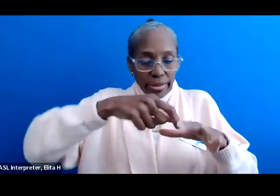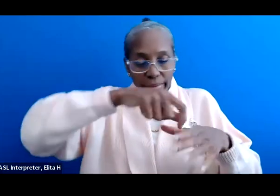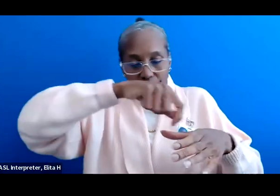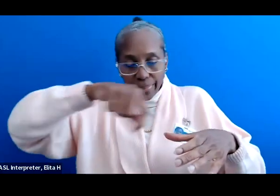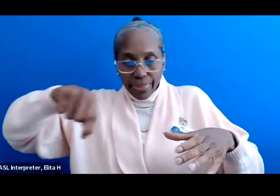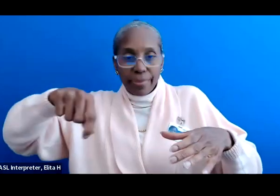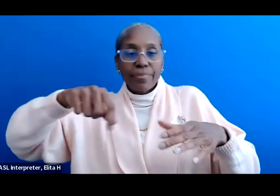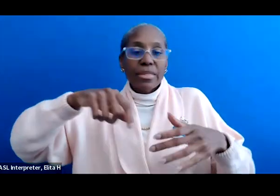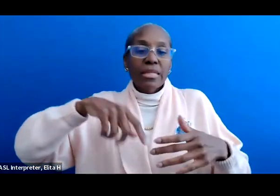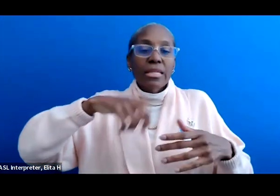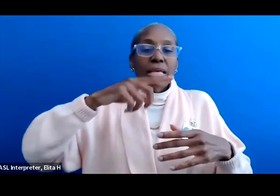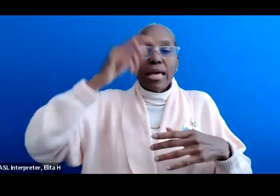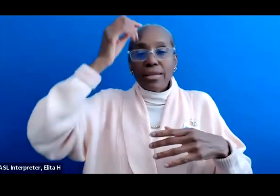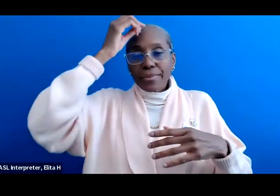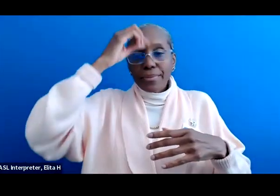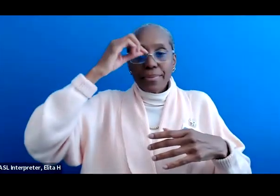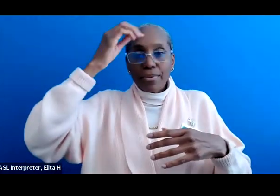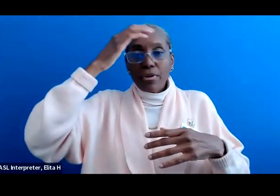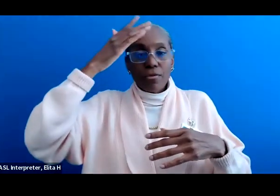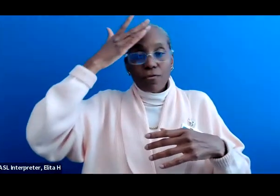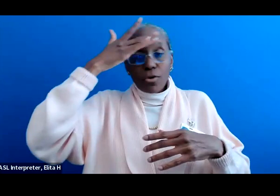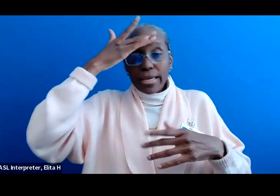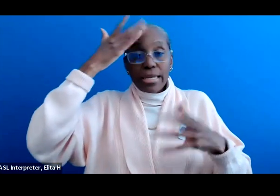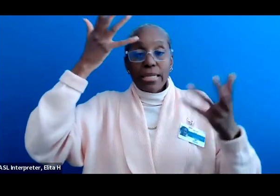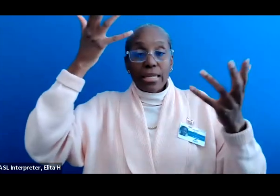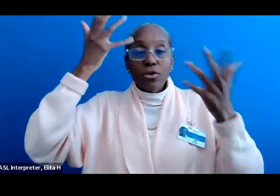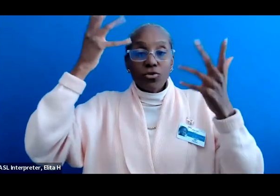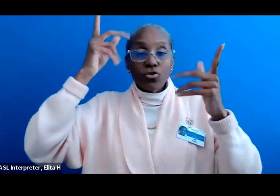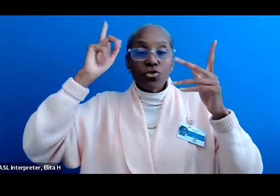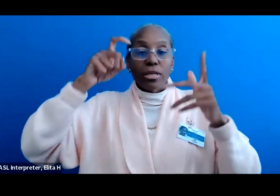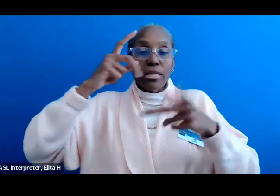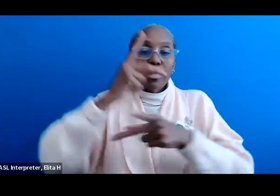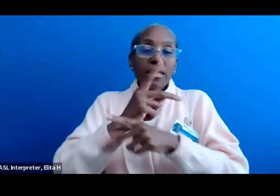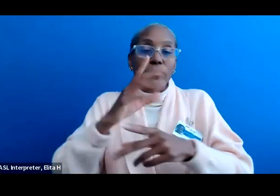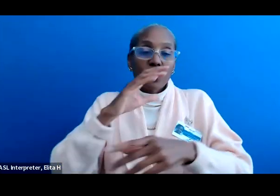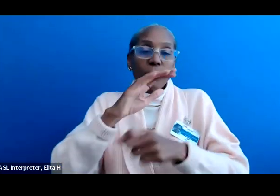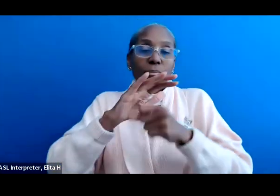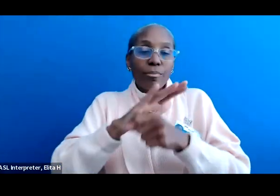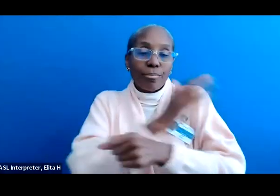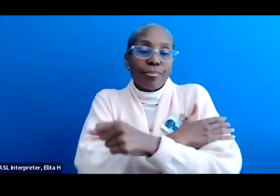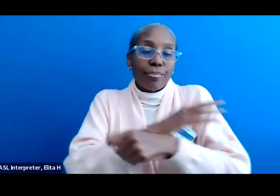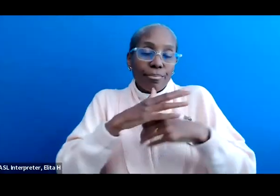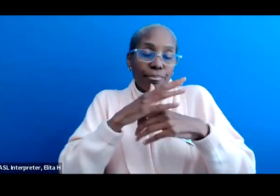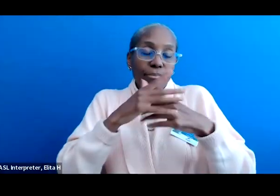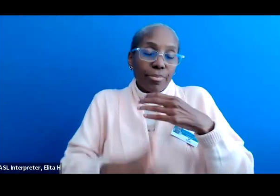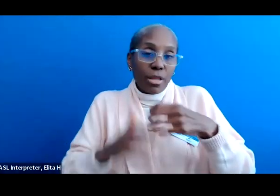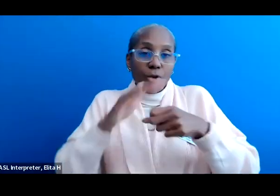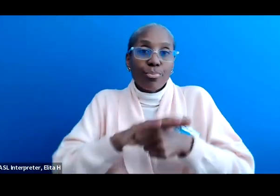You just put it up on your forehead, and that helps drop your blood pressure. Nitroglycerin pills, there's other medications.